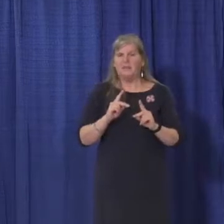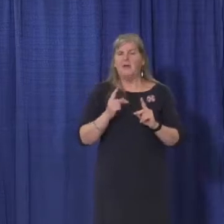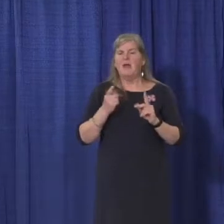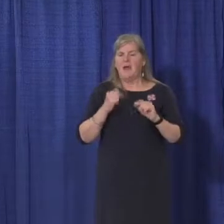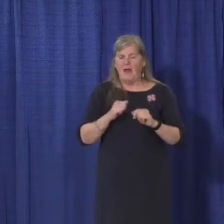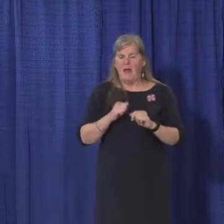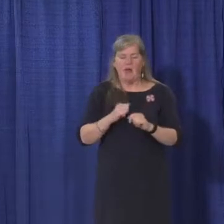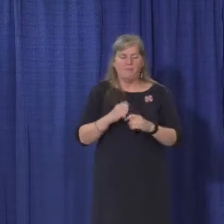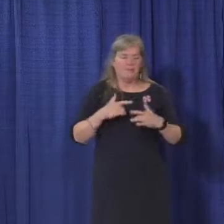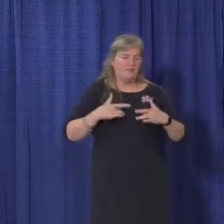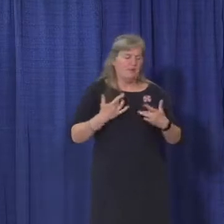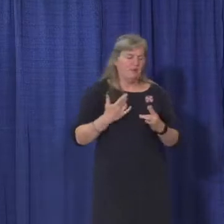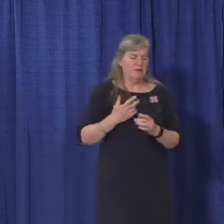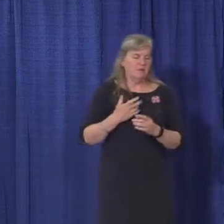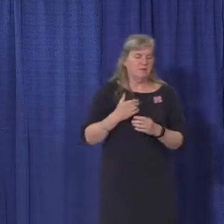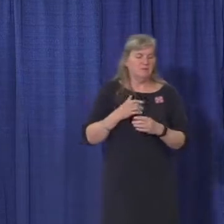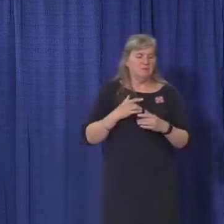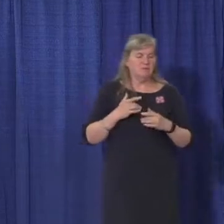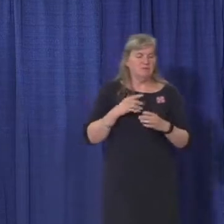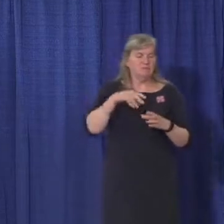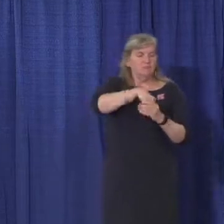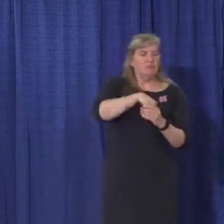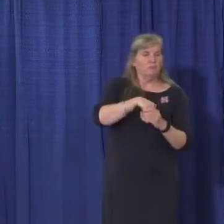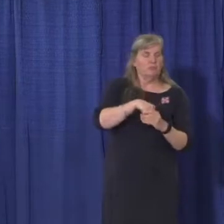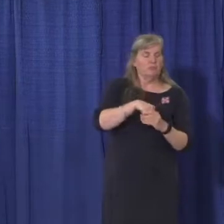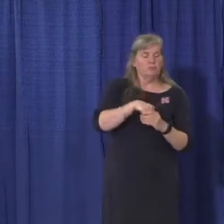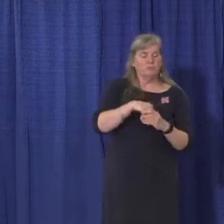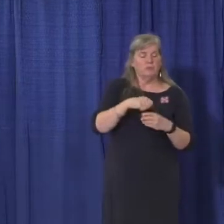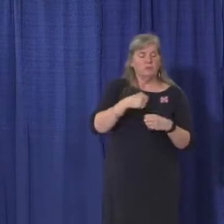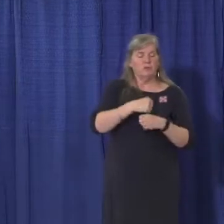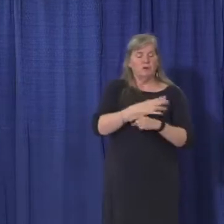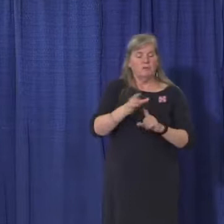infection to where they live having acquired it and other